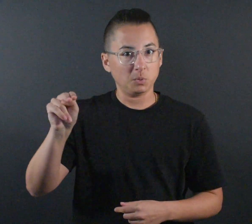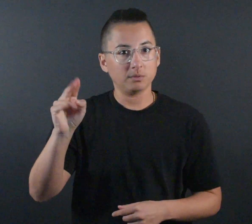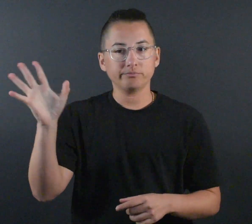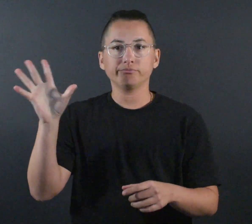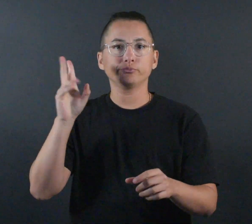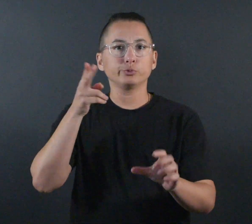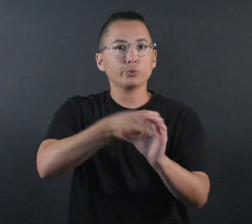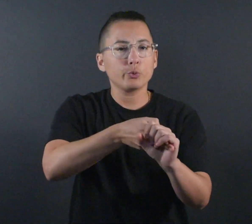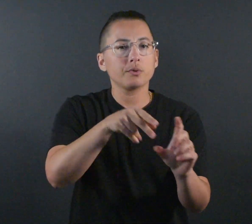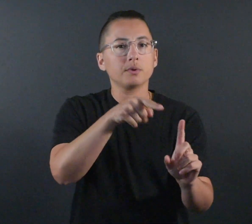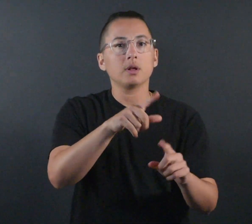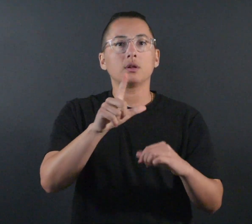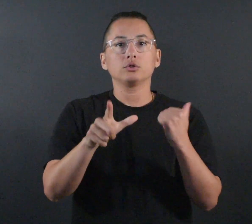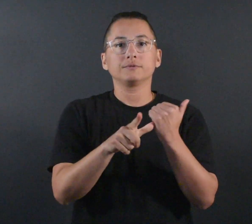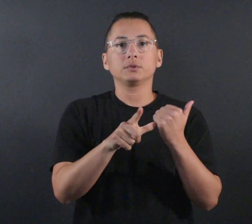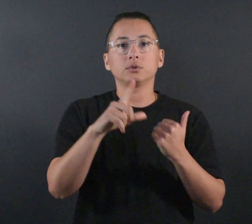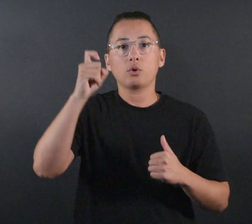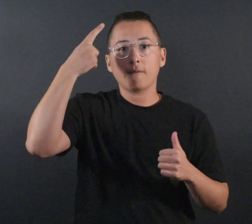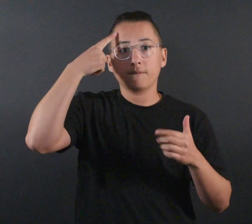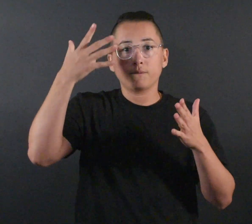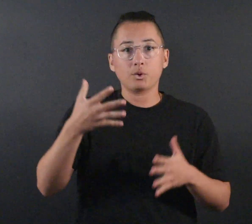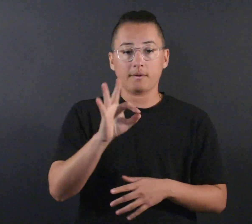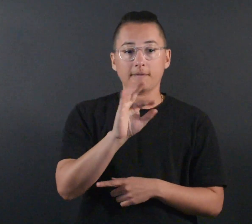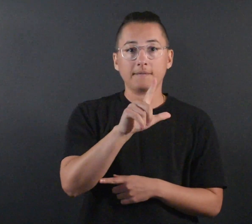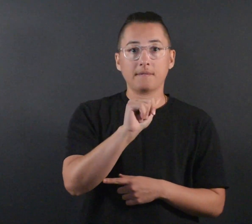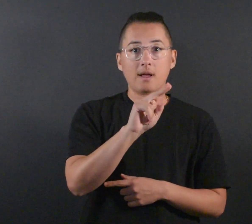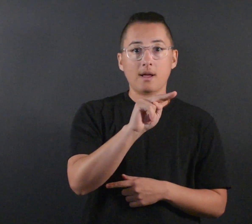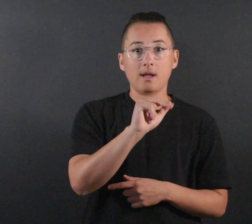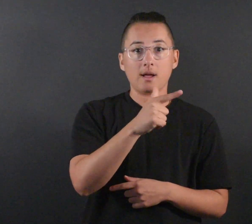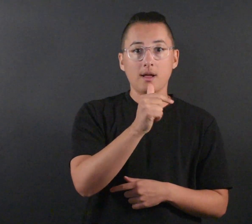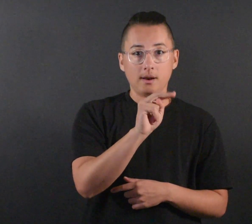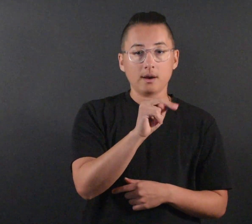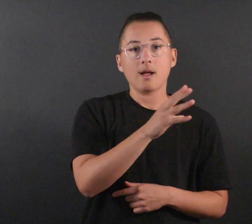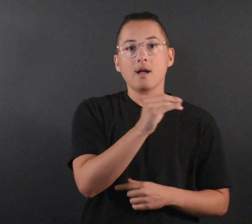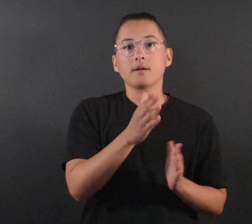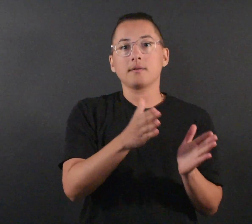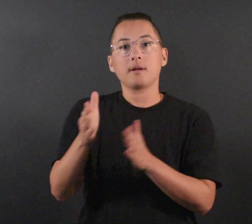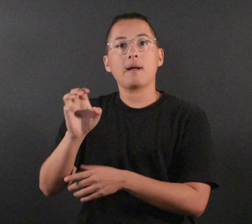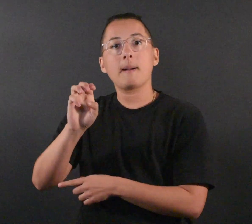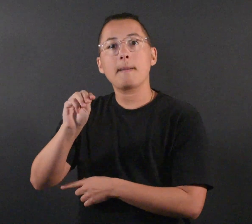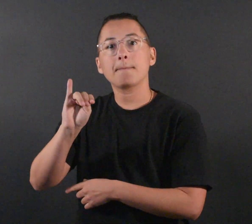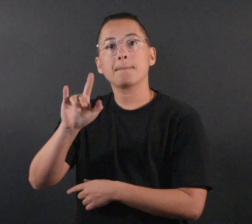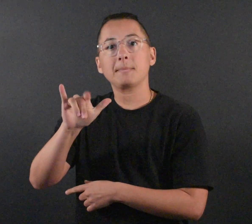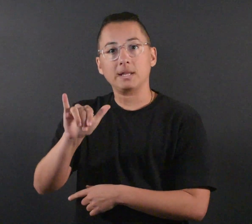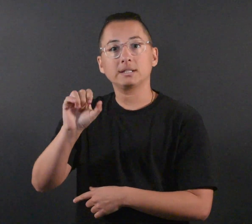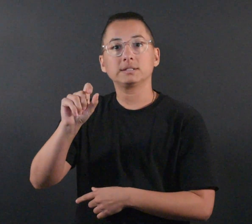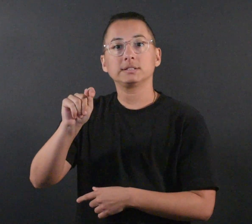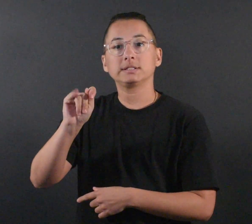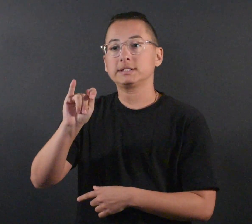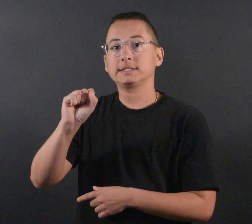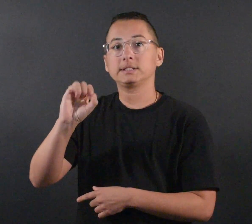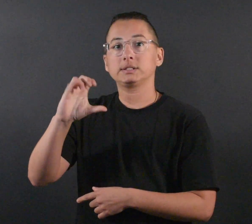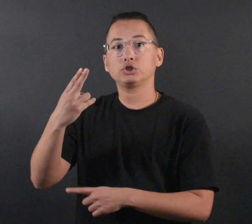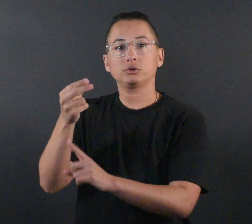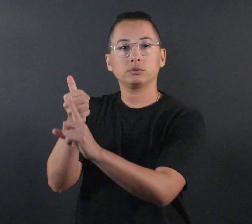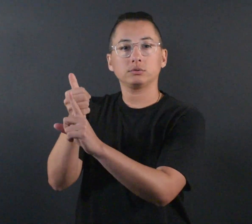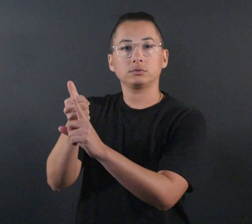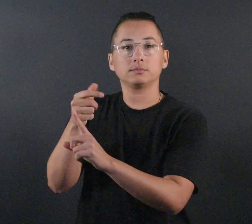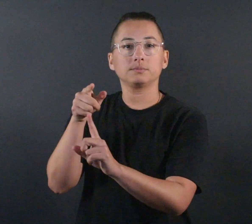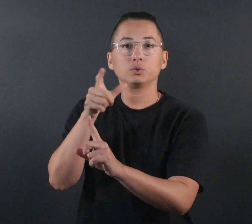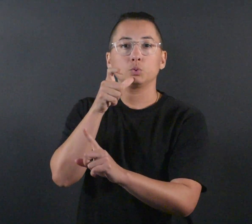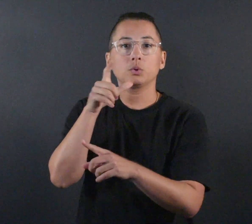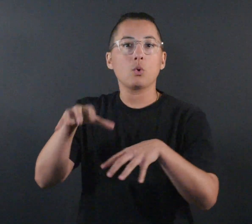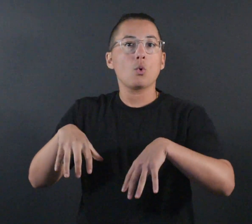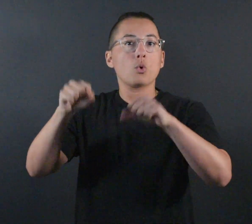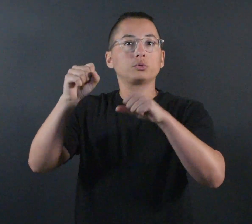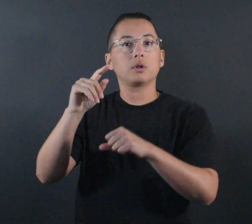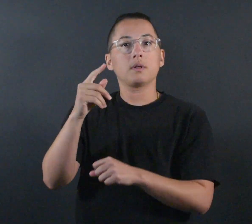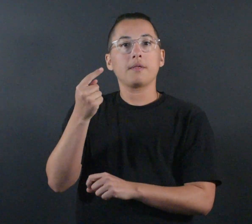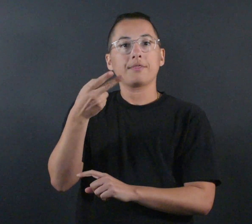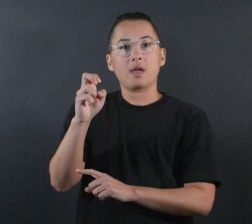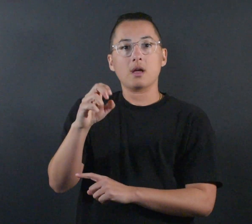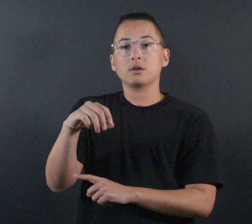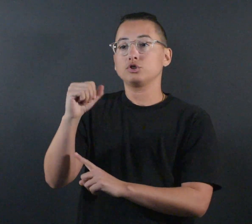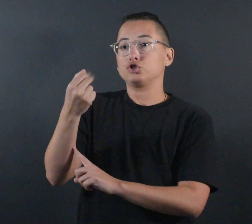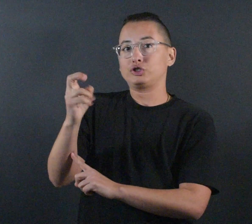and host of the She Pivots podcast, Emily Tisch Sussman, for a discussion on reproductive rights.